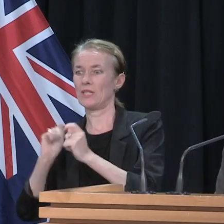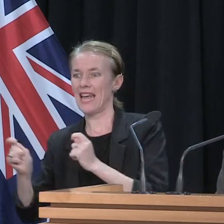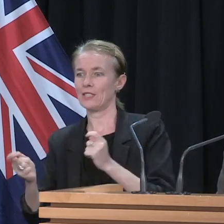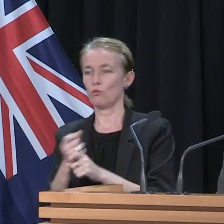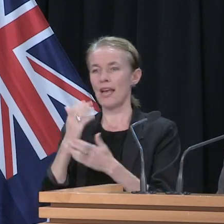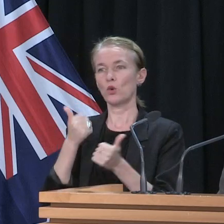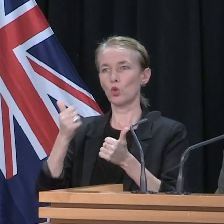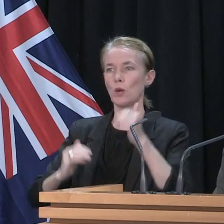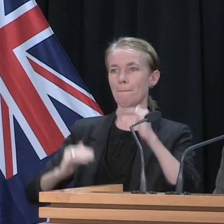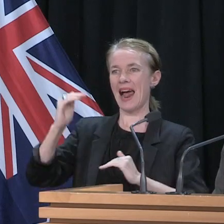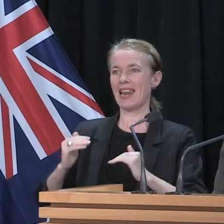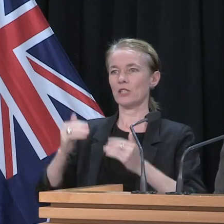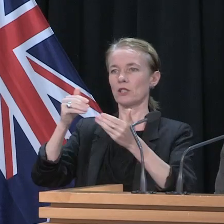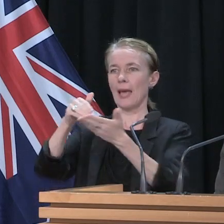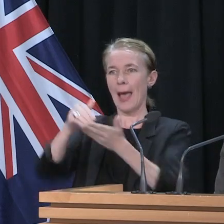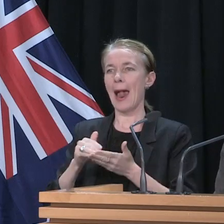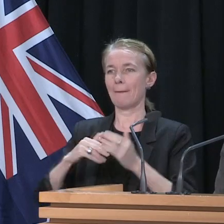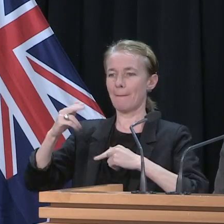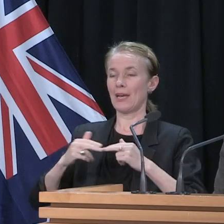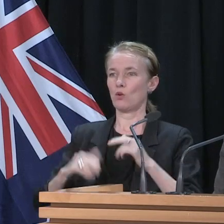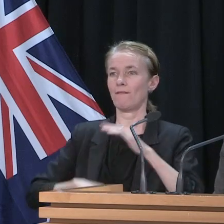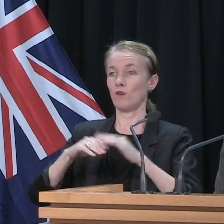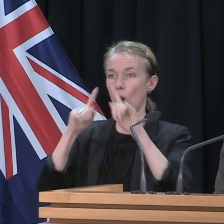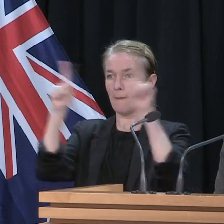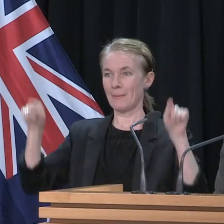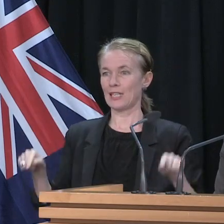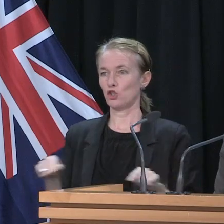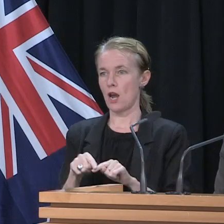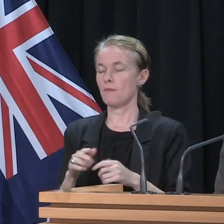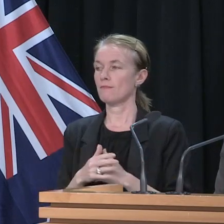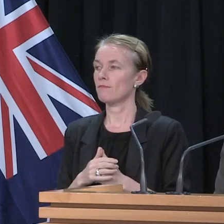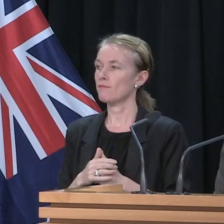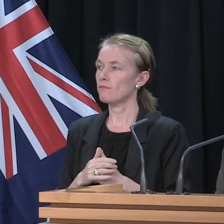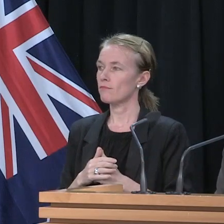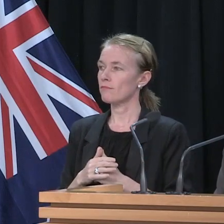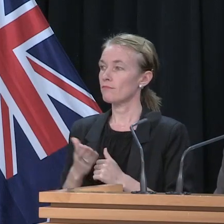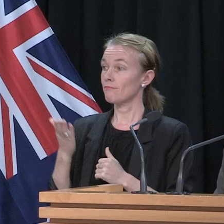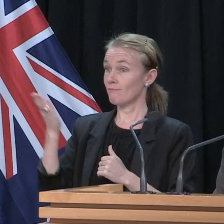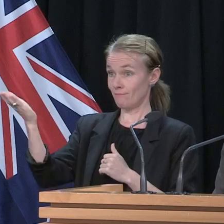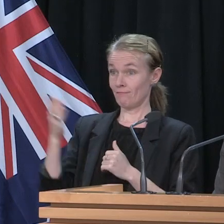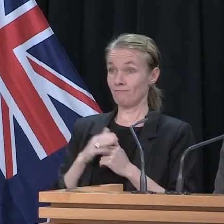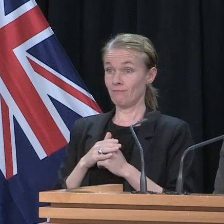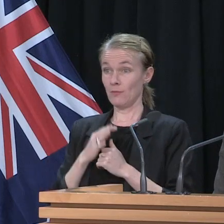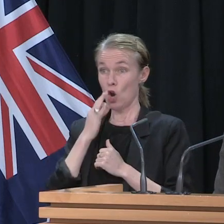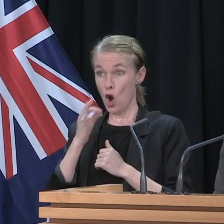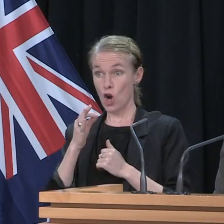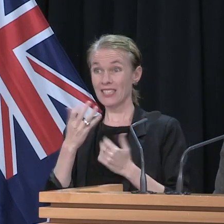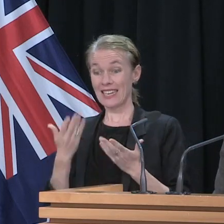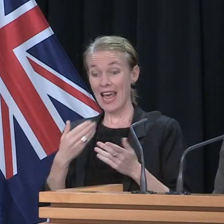make sure they're doing more swabs if necessary. >> On the testing criteria - this new